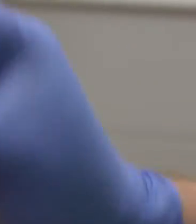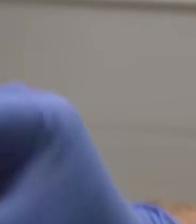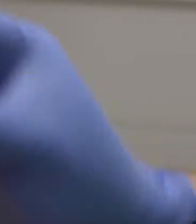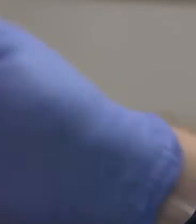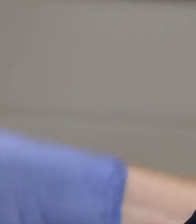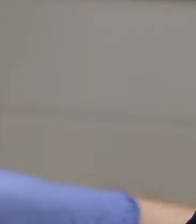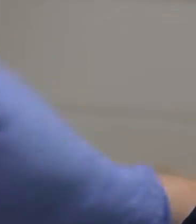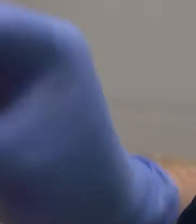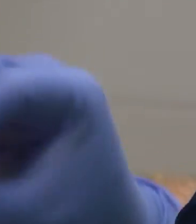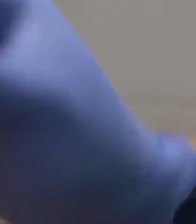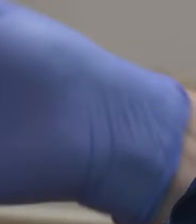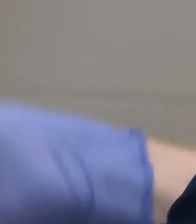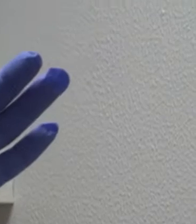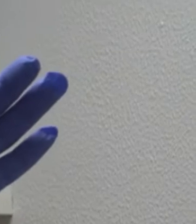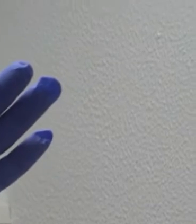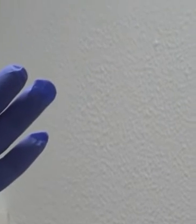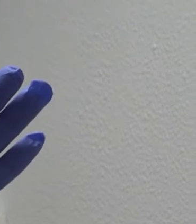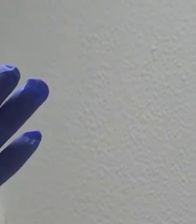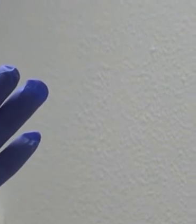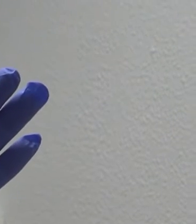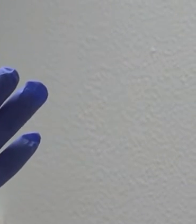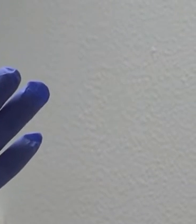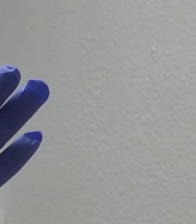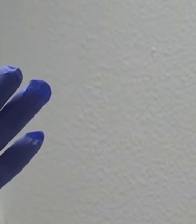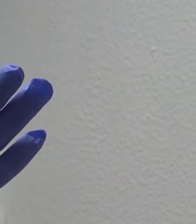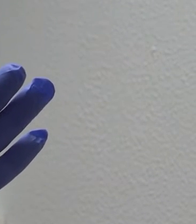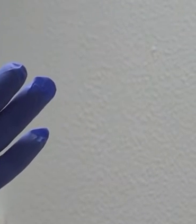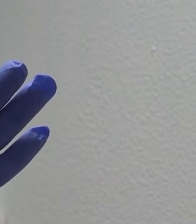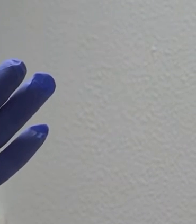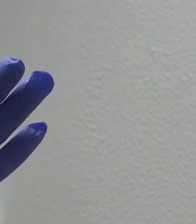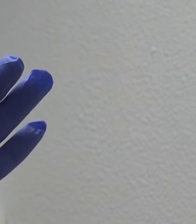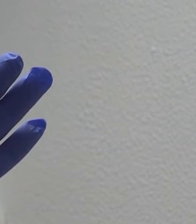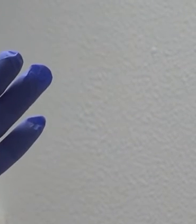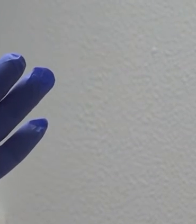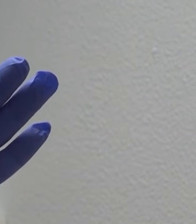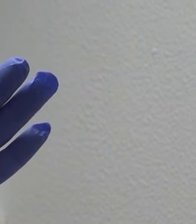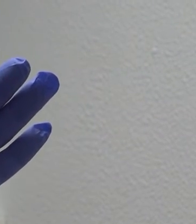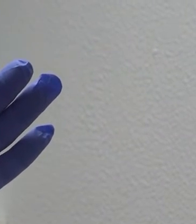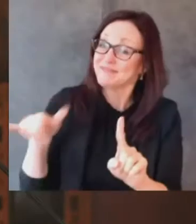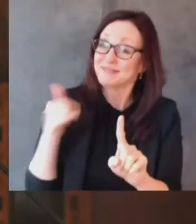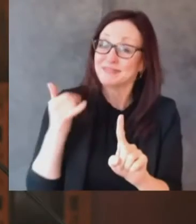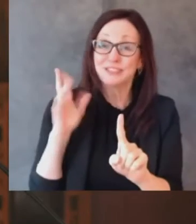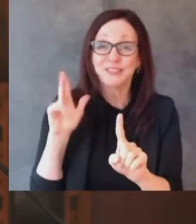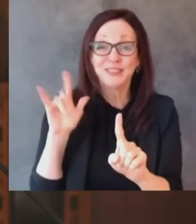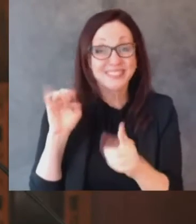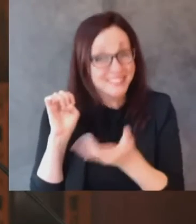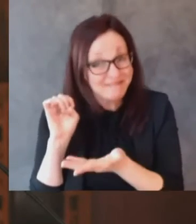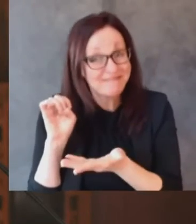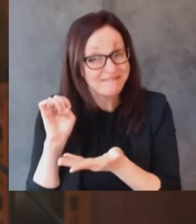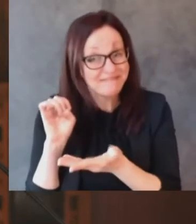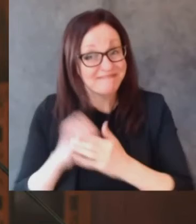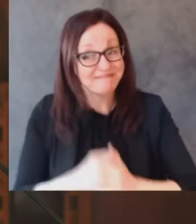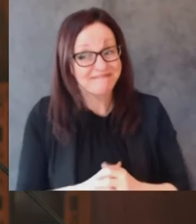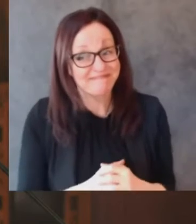Julie Willems Van Dijk "In Wisconsin, 1,837,890 doses of COVID-19 vaccine have been administered to date."